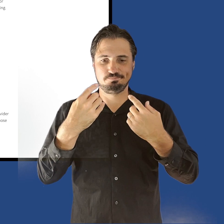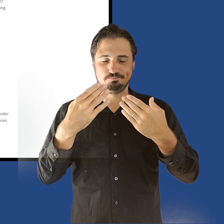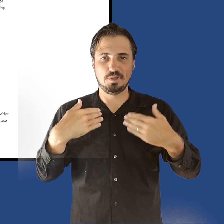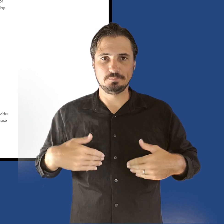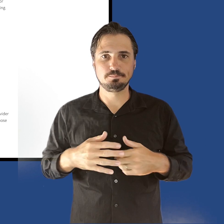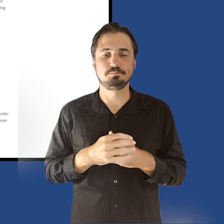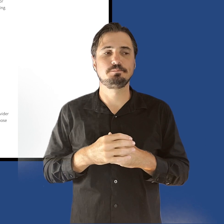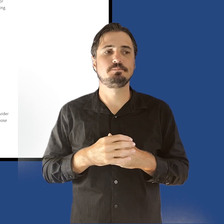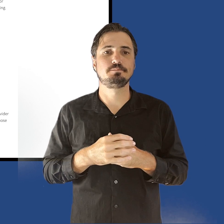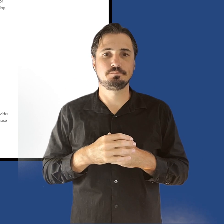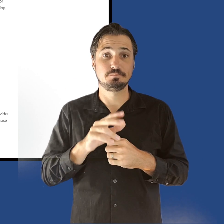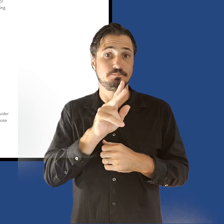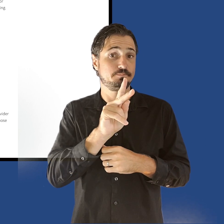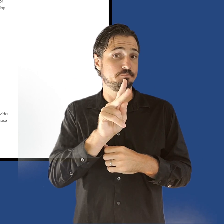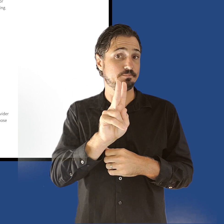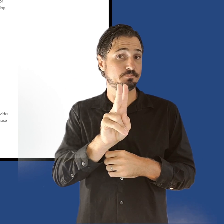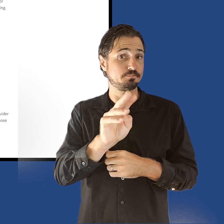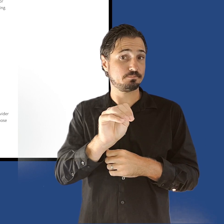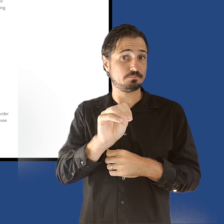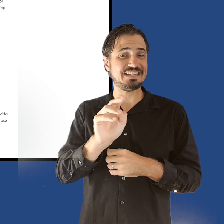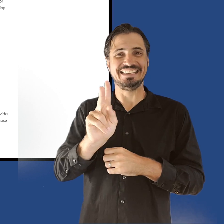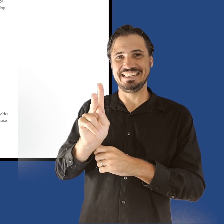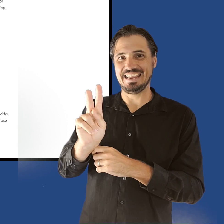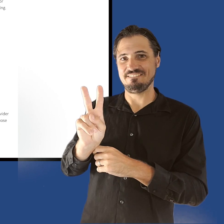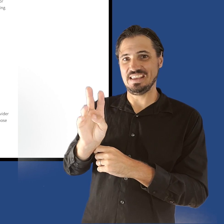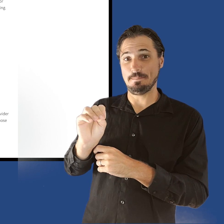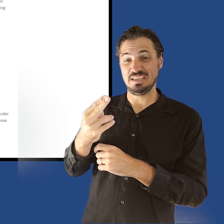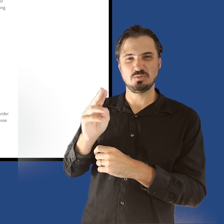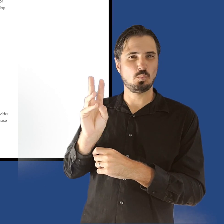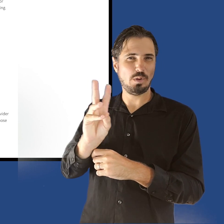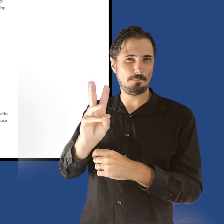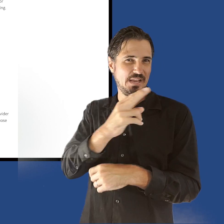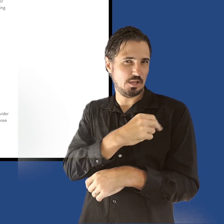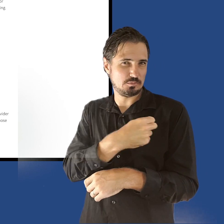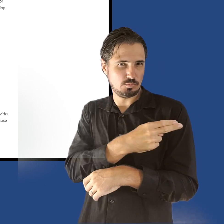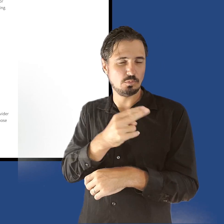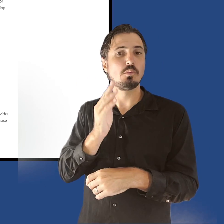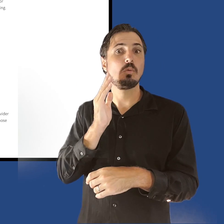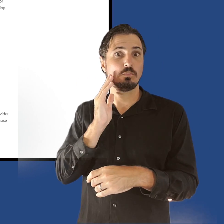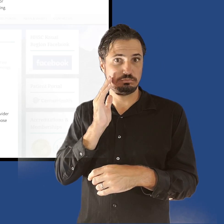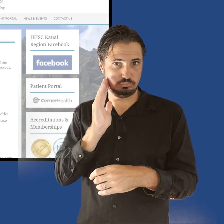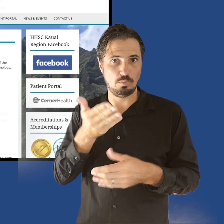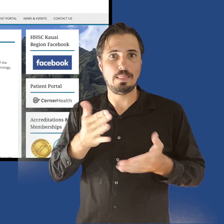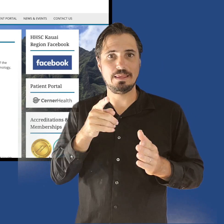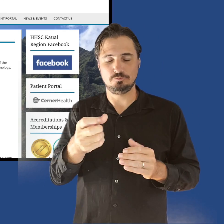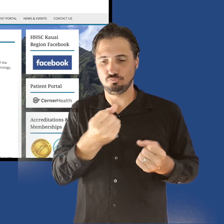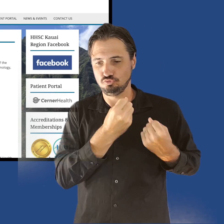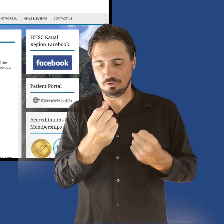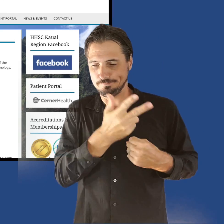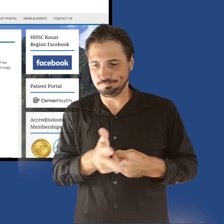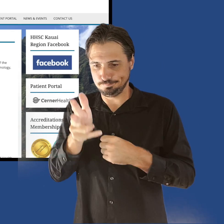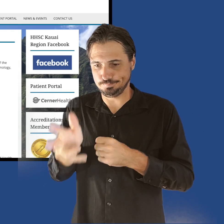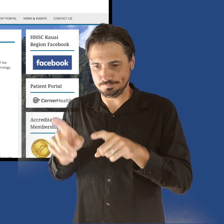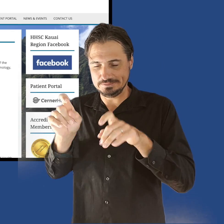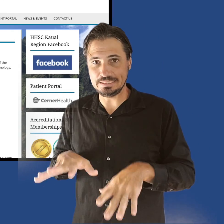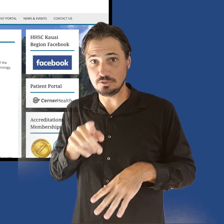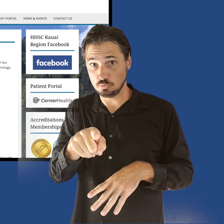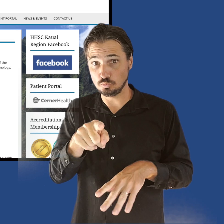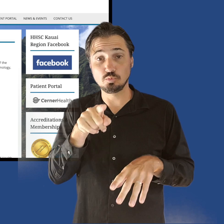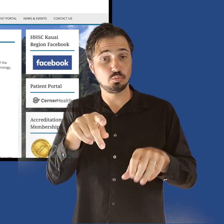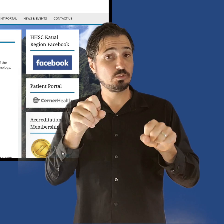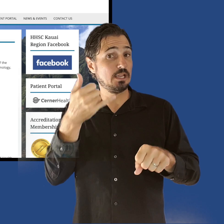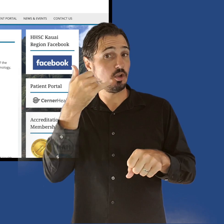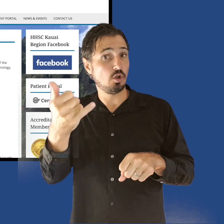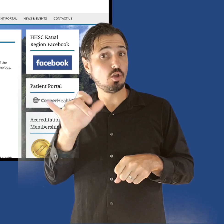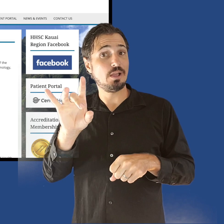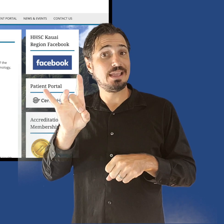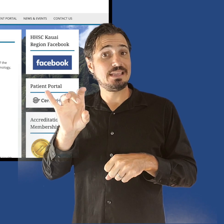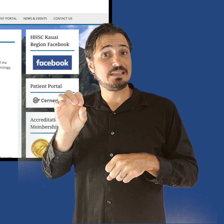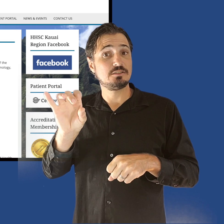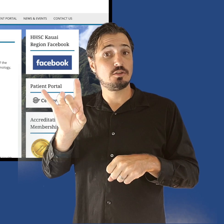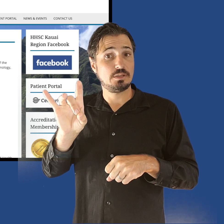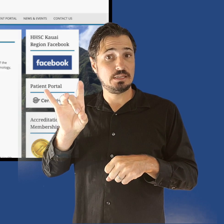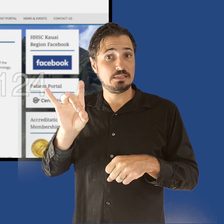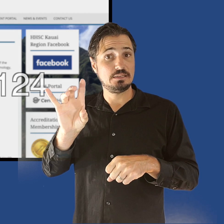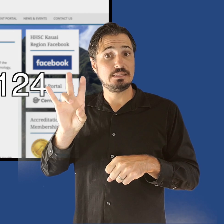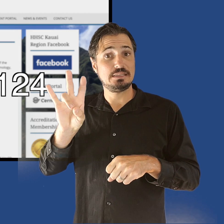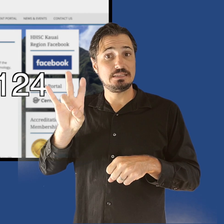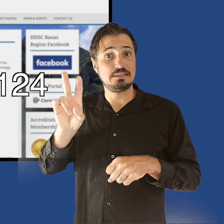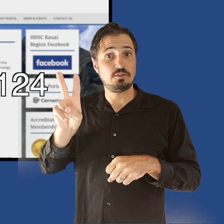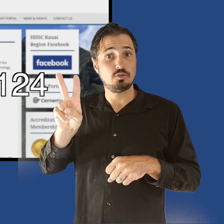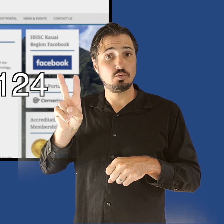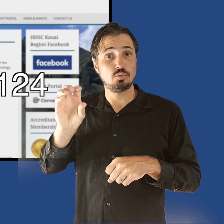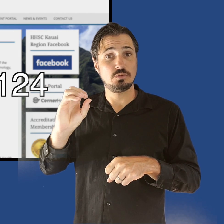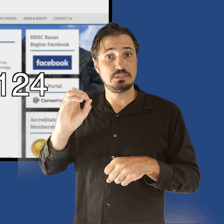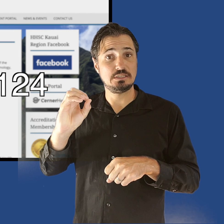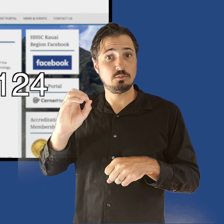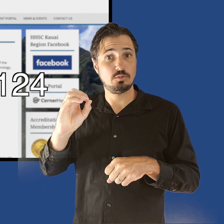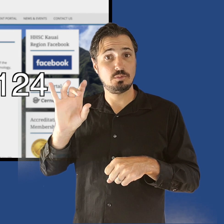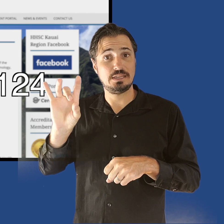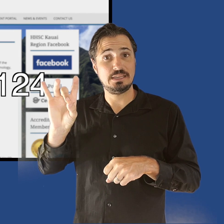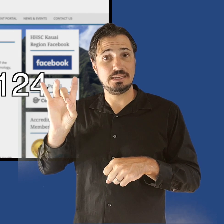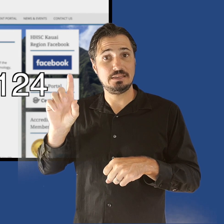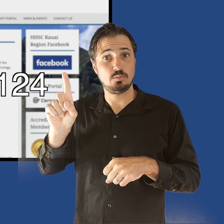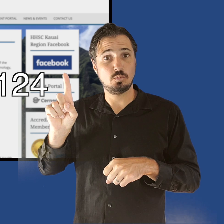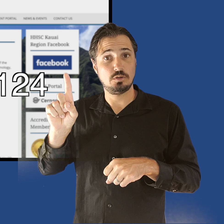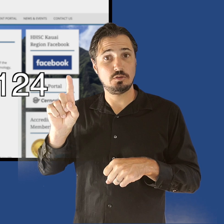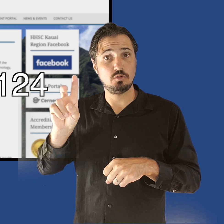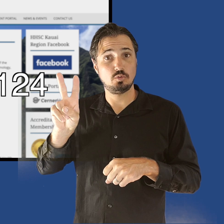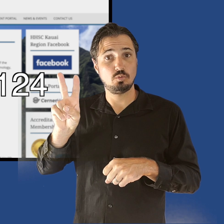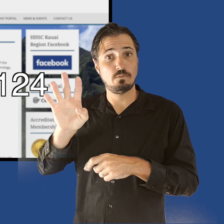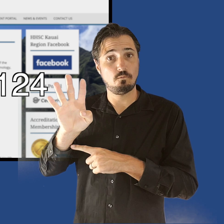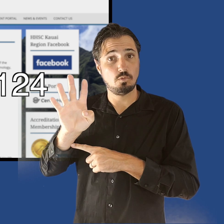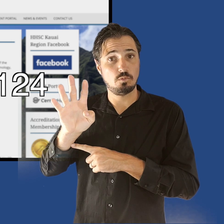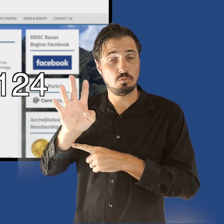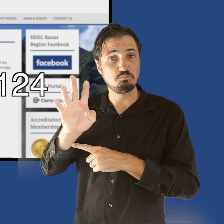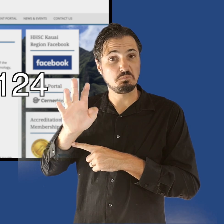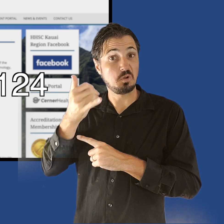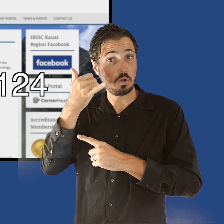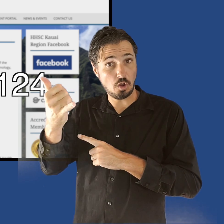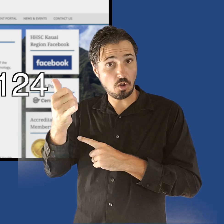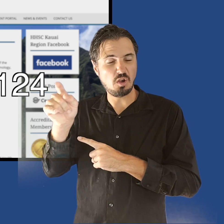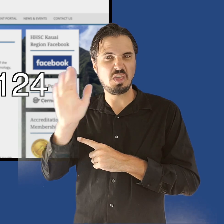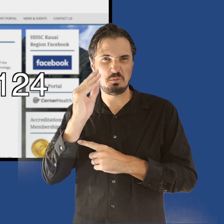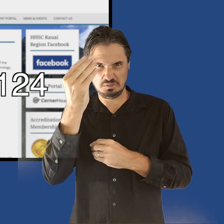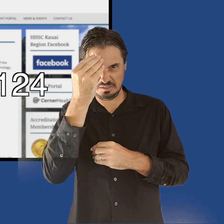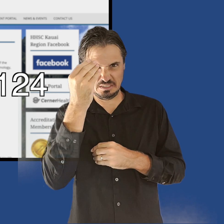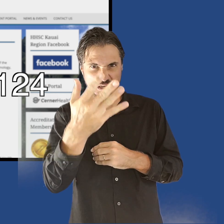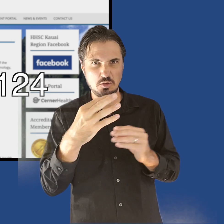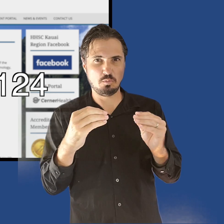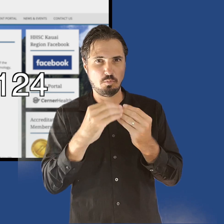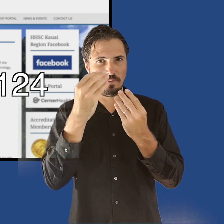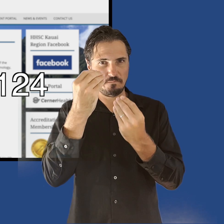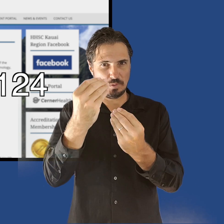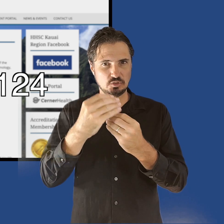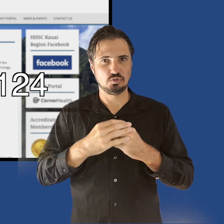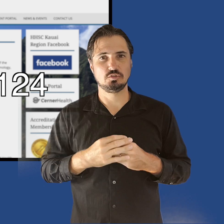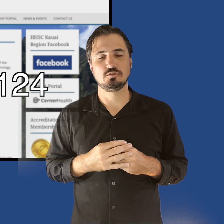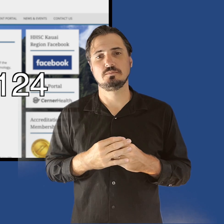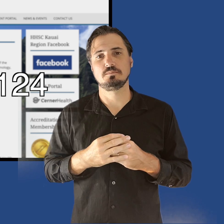KVMH, in partnership with Clinical Laboratories, also offer drive-thru testing. Please call their COVID-19 Specimen Call Center at 808-720-8124 for more information.